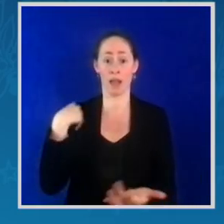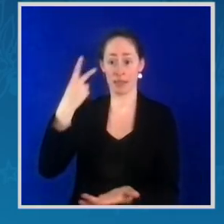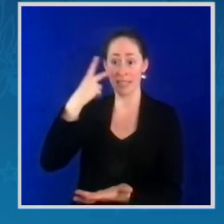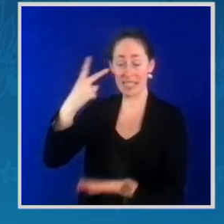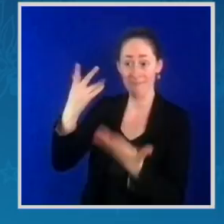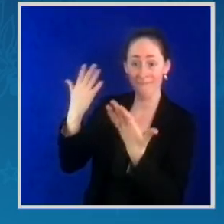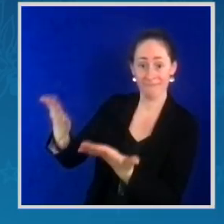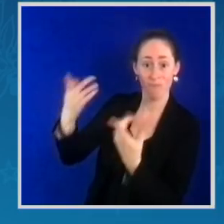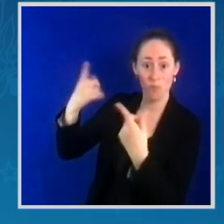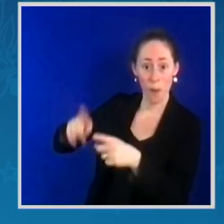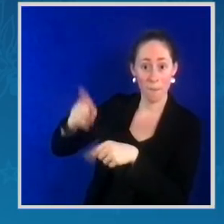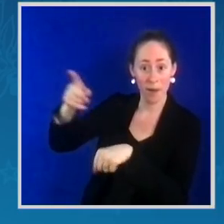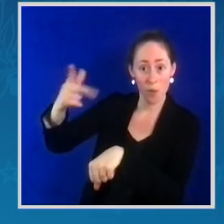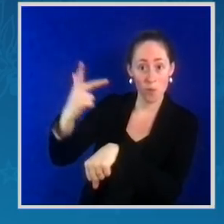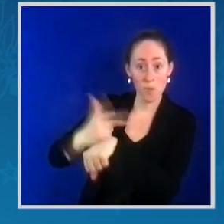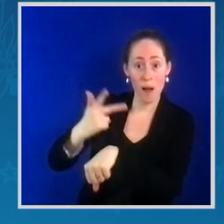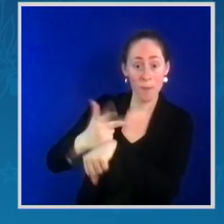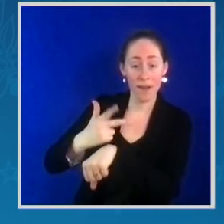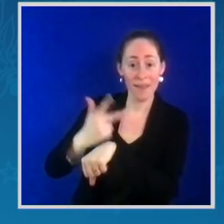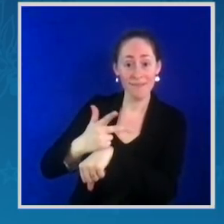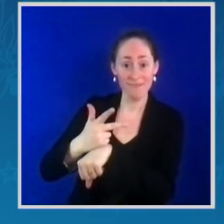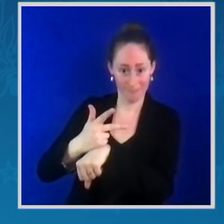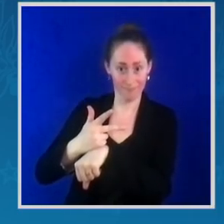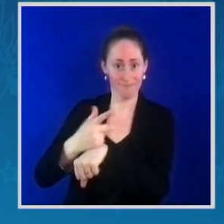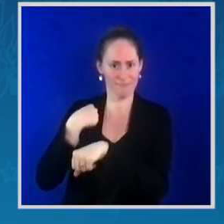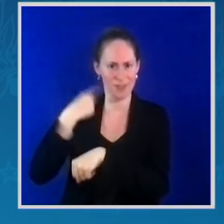actually was a theme that is in the United States,